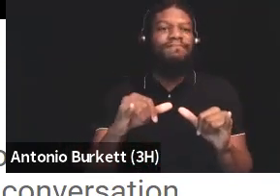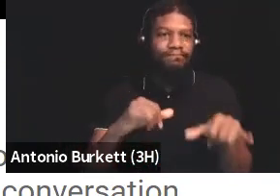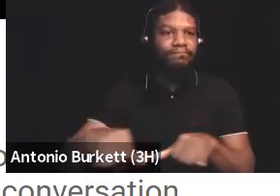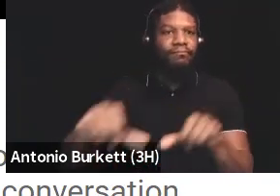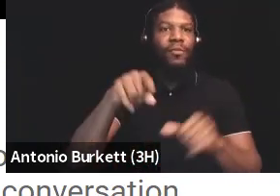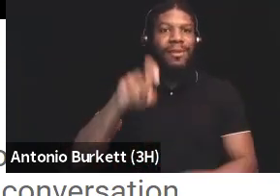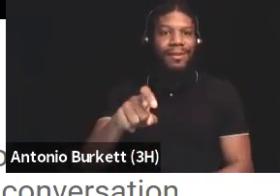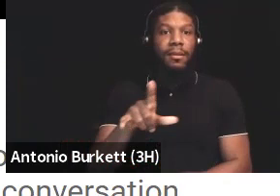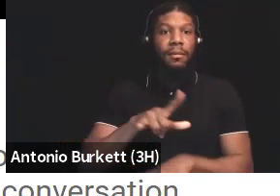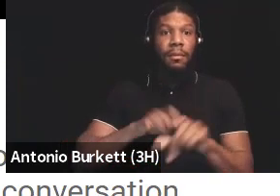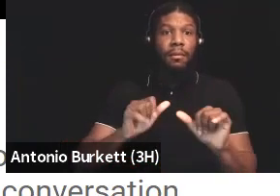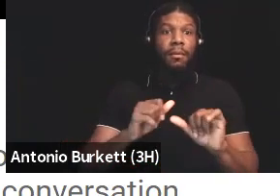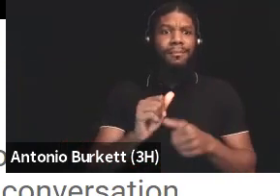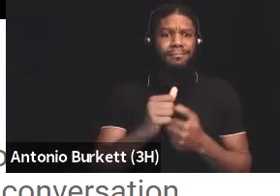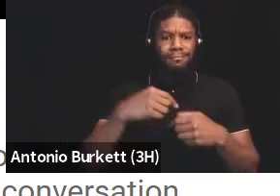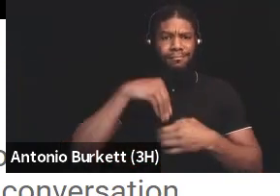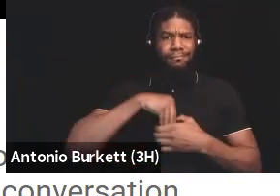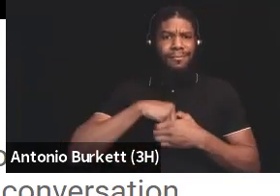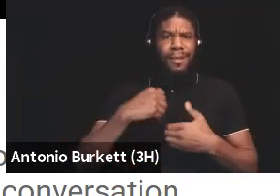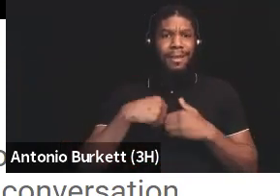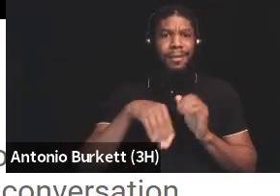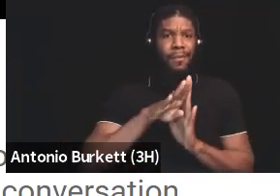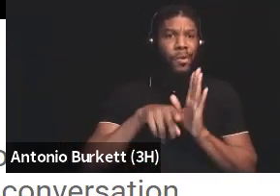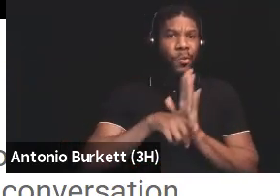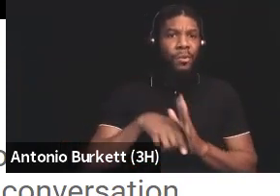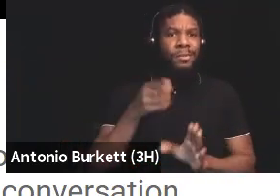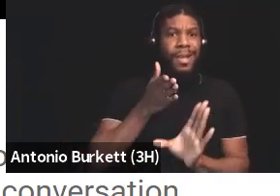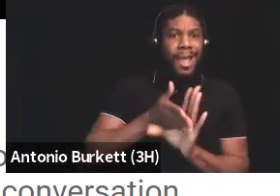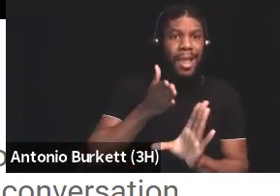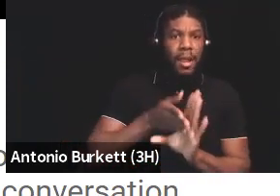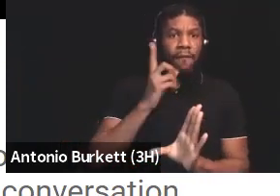I did not have the background as a psychologist in order to help these students in a meaningful